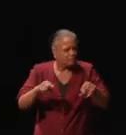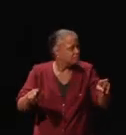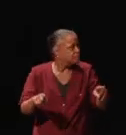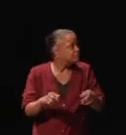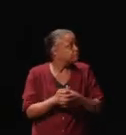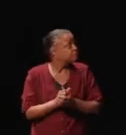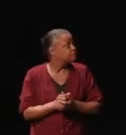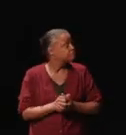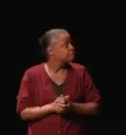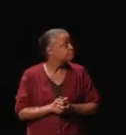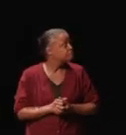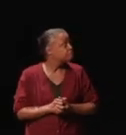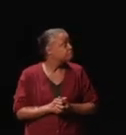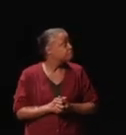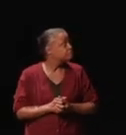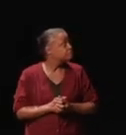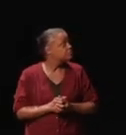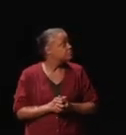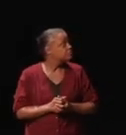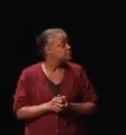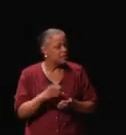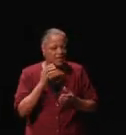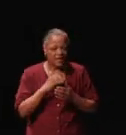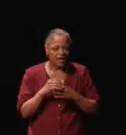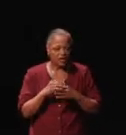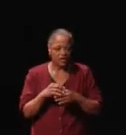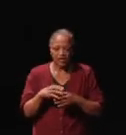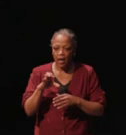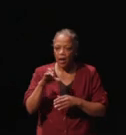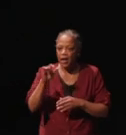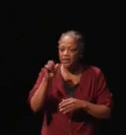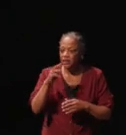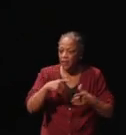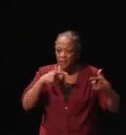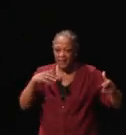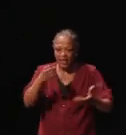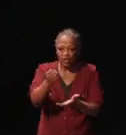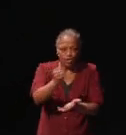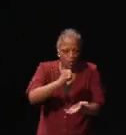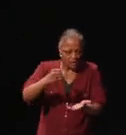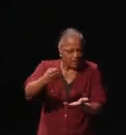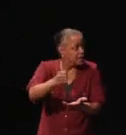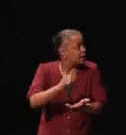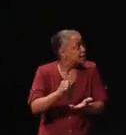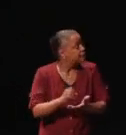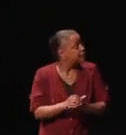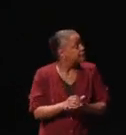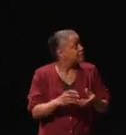Here's a custom gigantic joystick to the side of the lady,